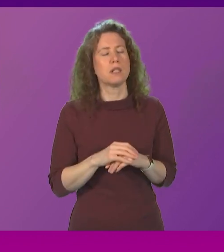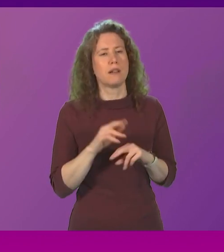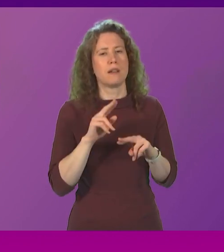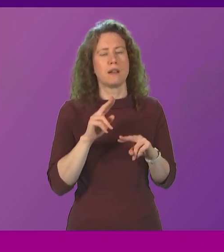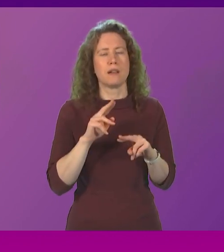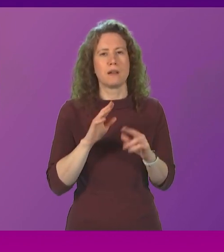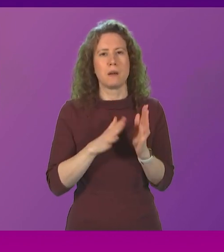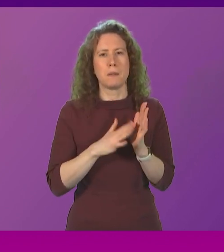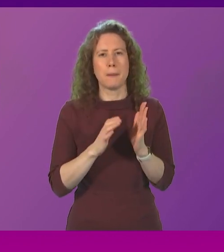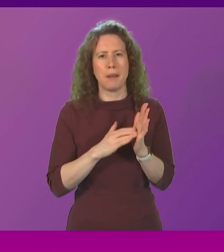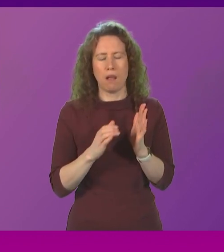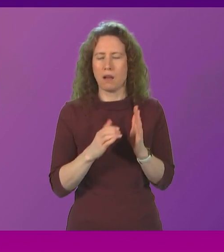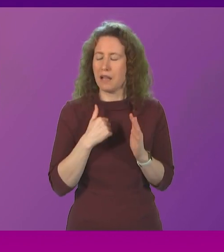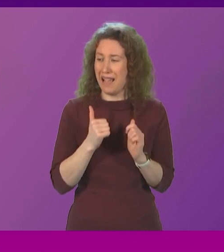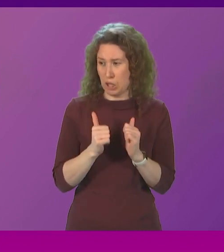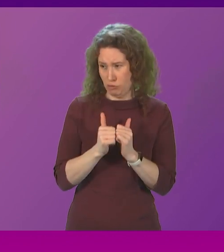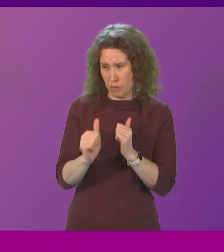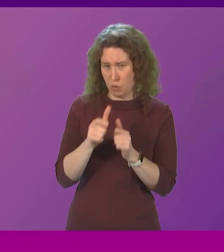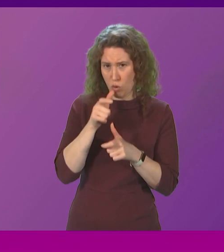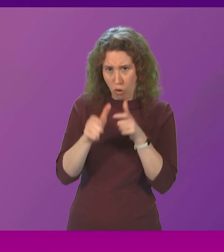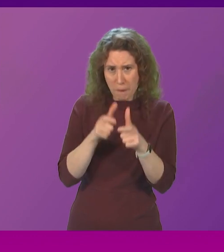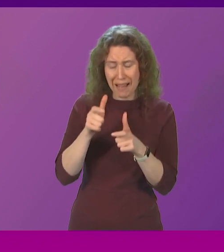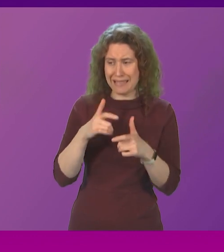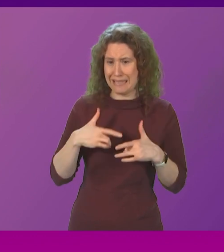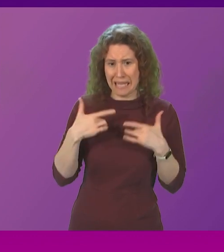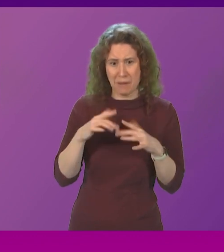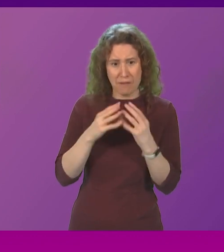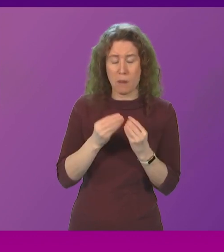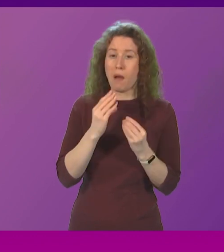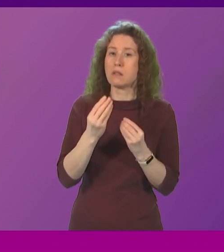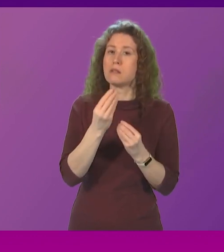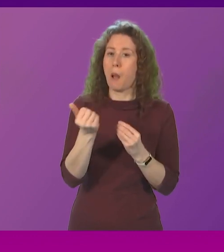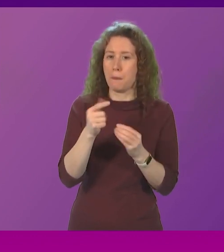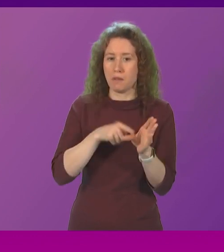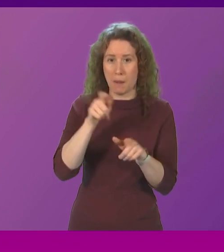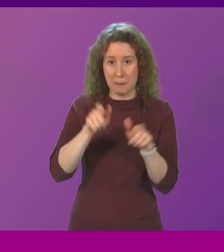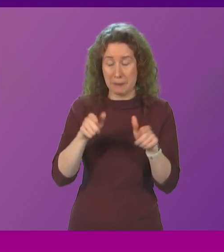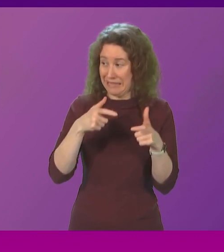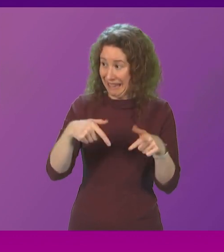I absolutely agree with your comments and sentiments, Presiding Officer. Some young people remain in the public gallery, which I welcome.